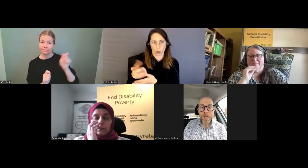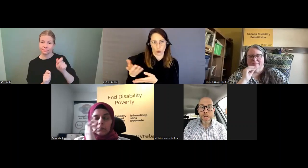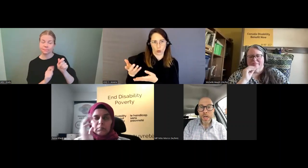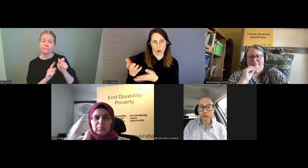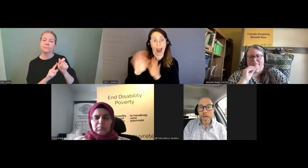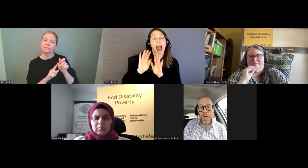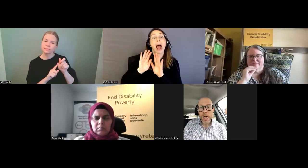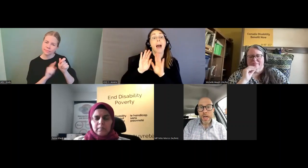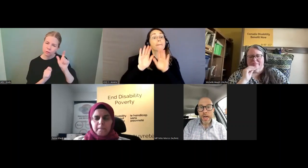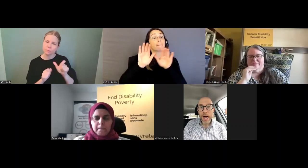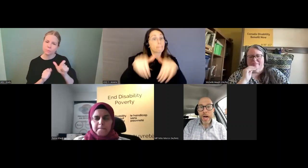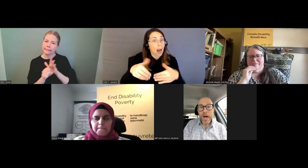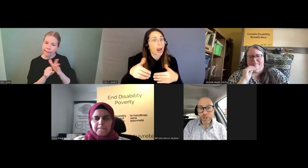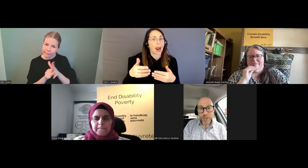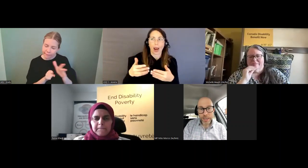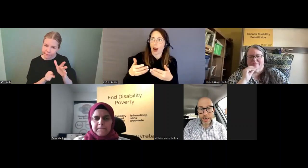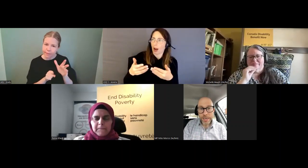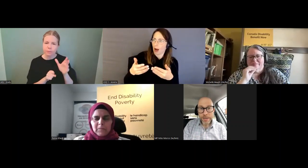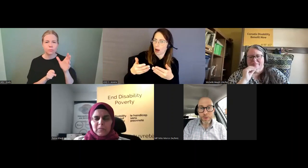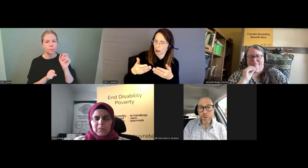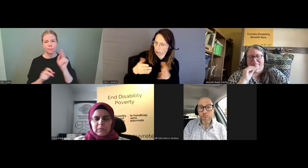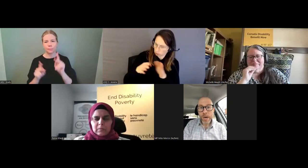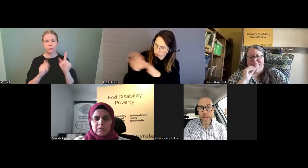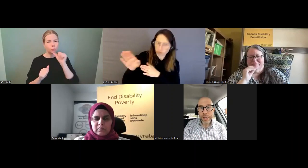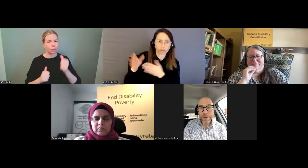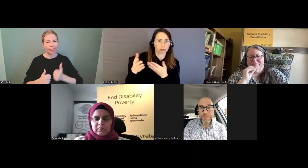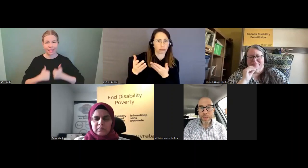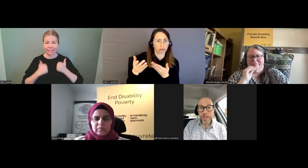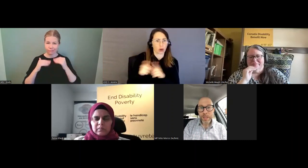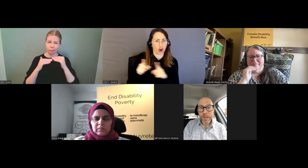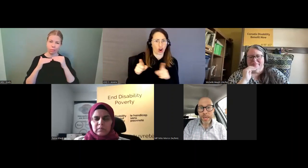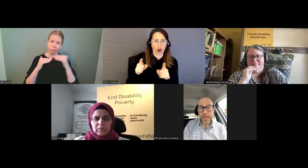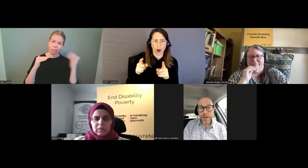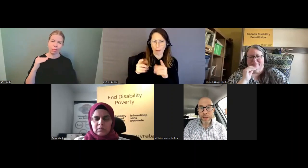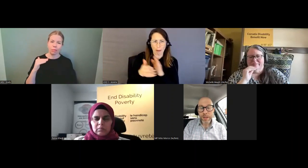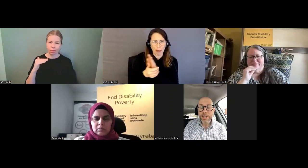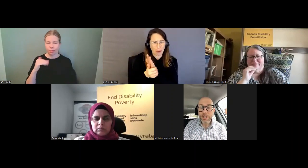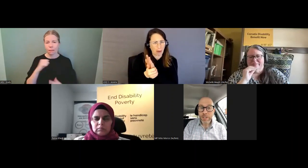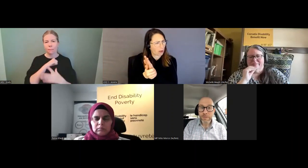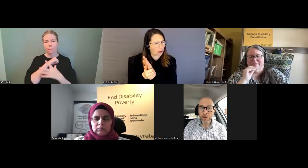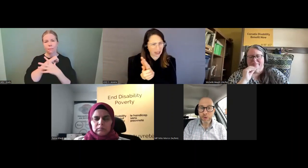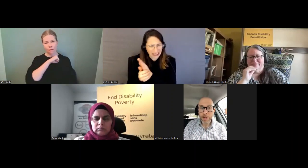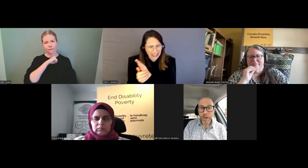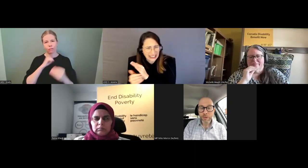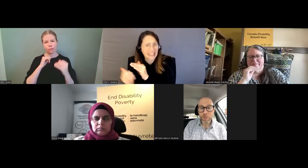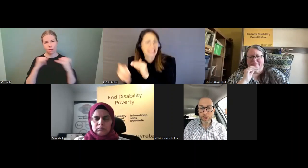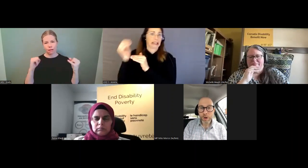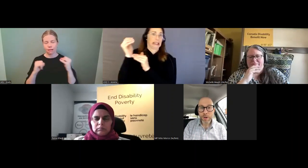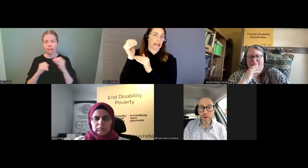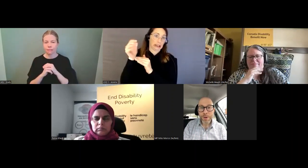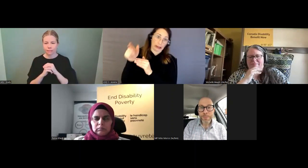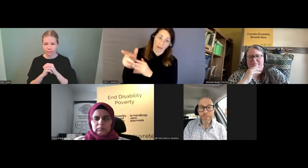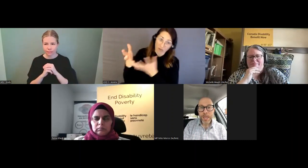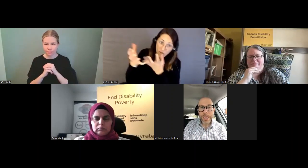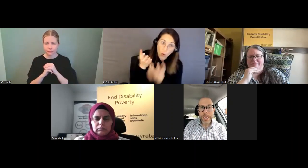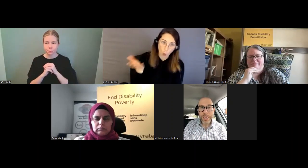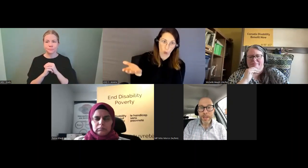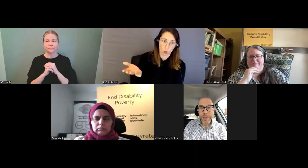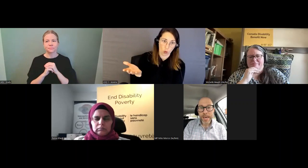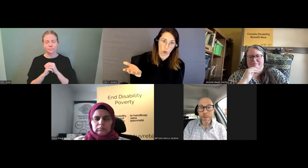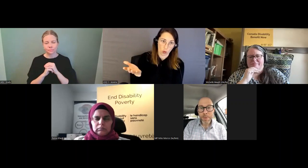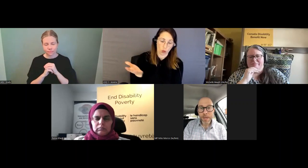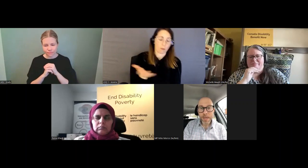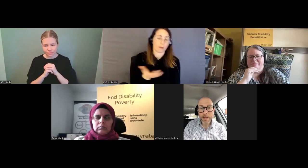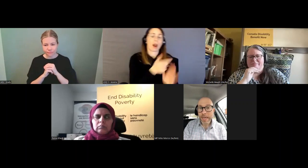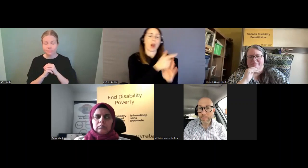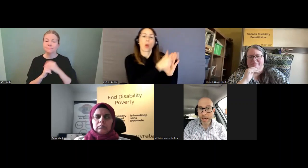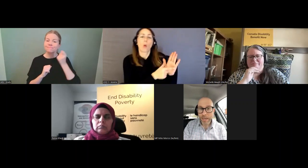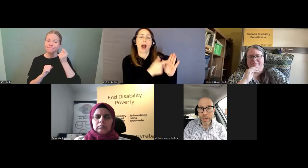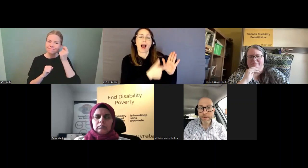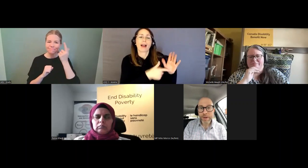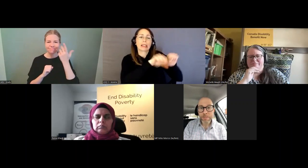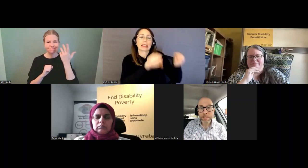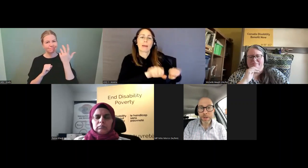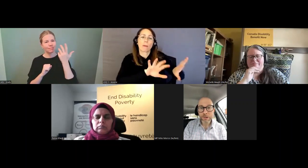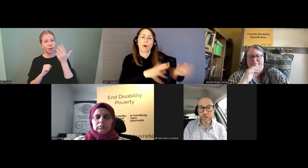UNFORTUNATELY, THE WAY THE LEGISLATIVE PROCESS WORKS IS THAT M.P.s LIKE MYSELF AND M.P.